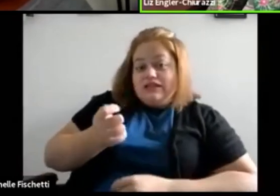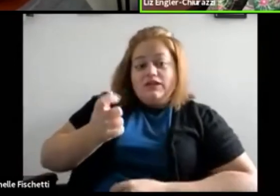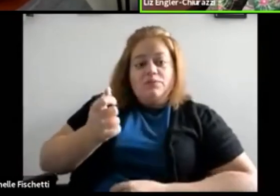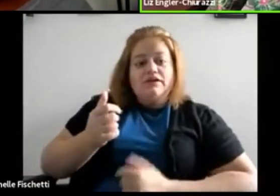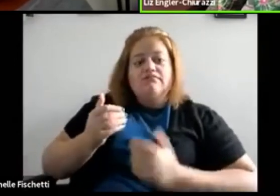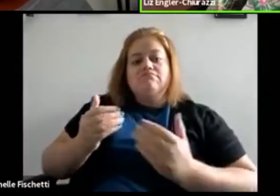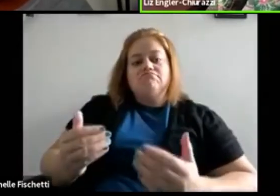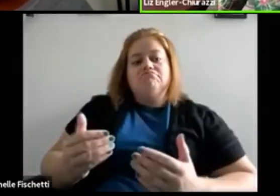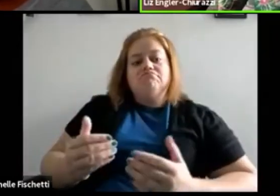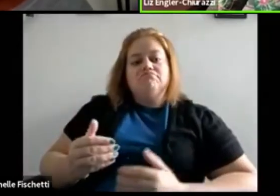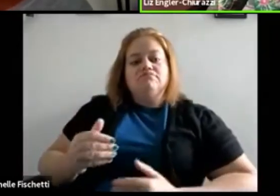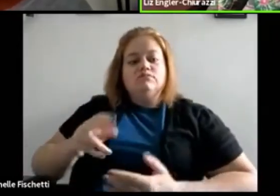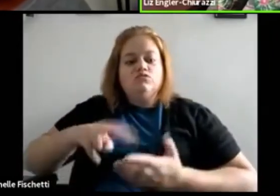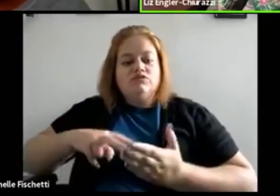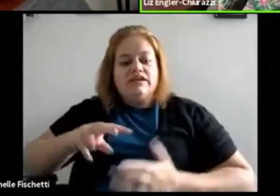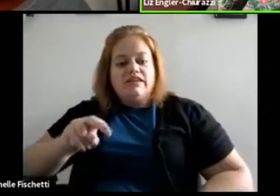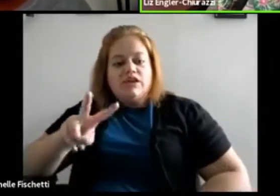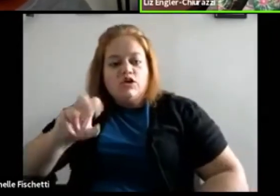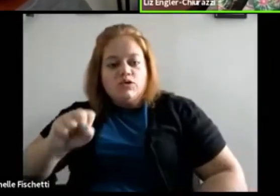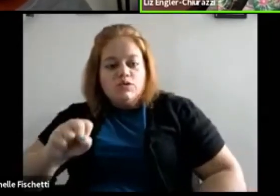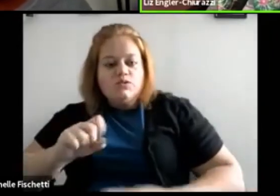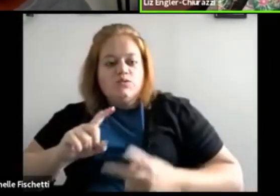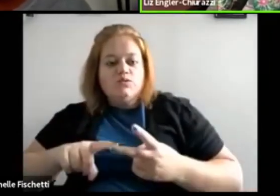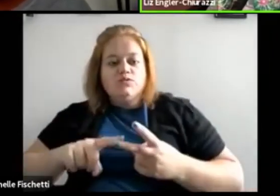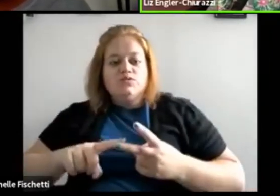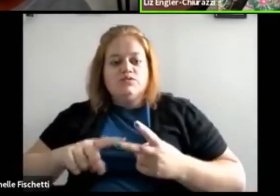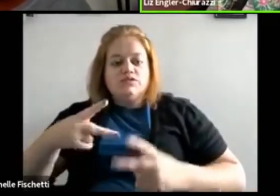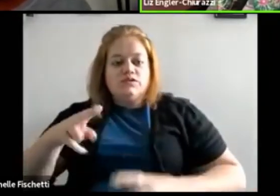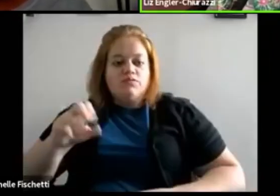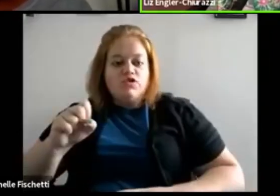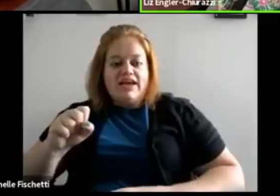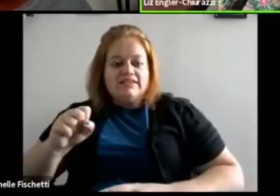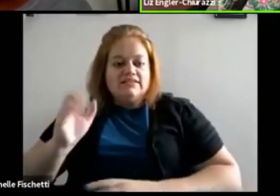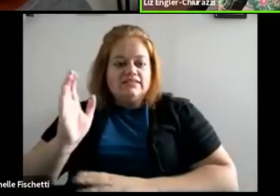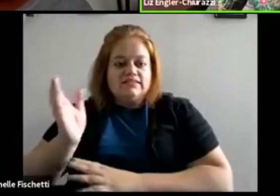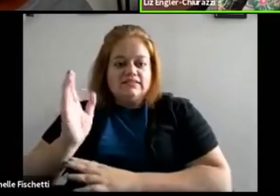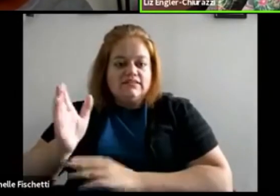innovations and discoveries in a field and I'll tell you a little known